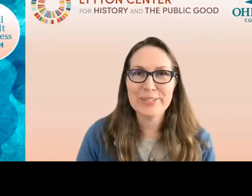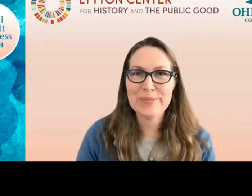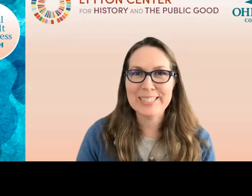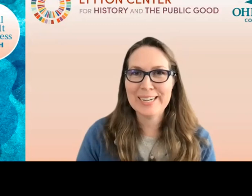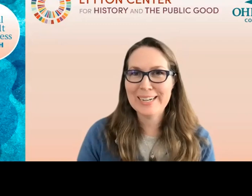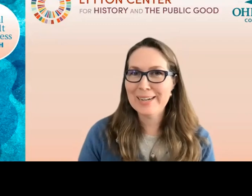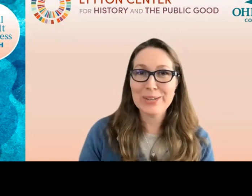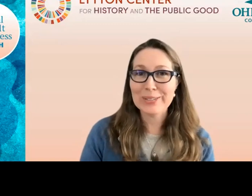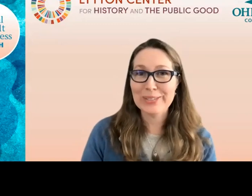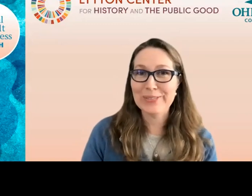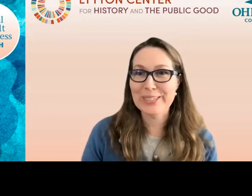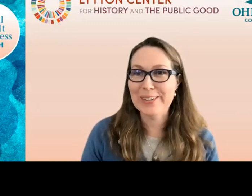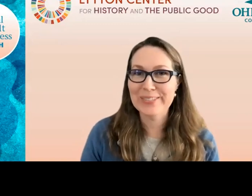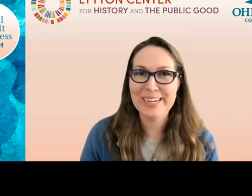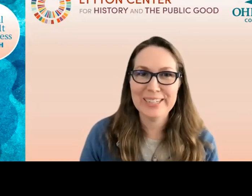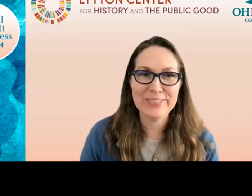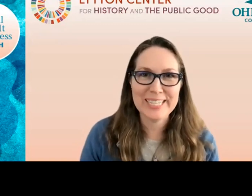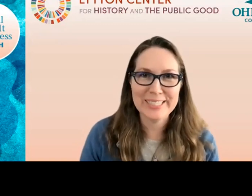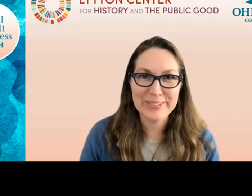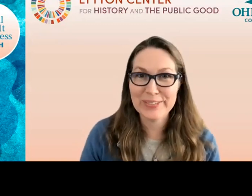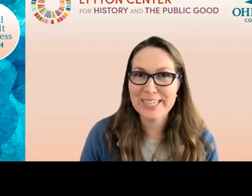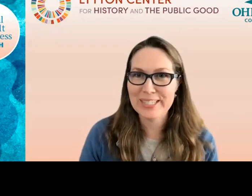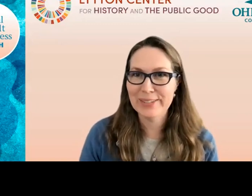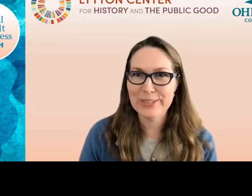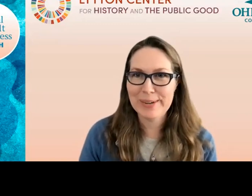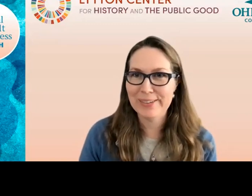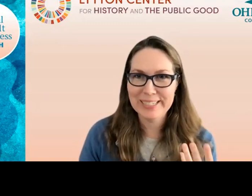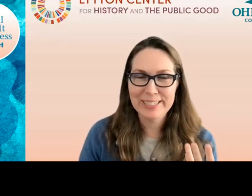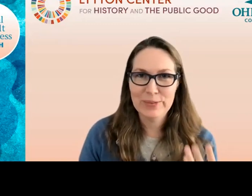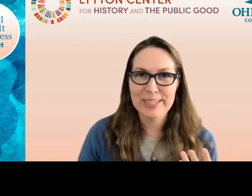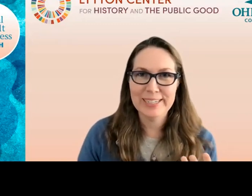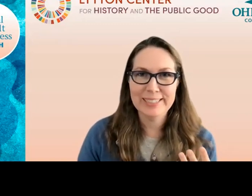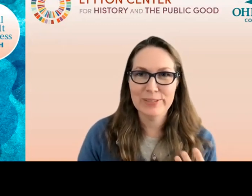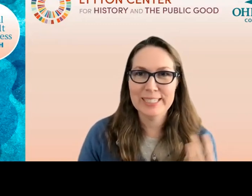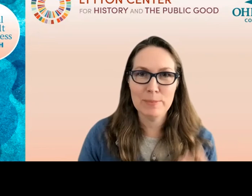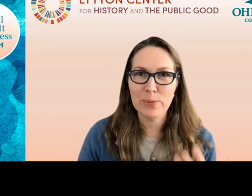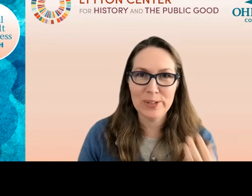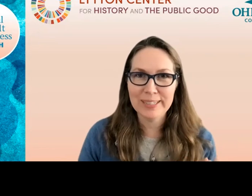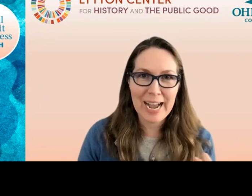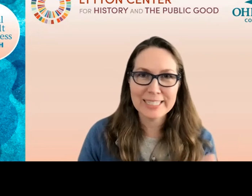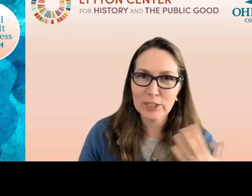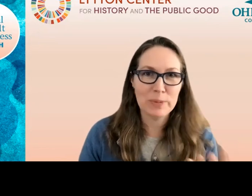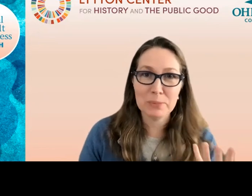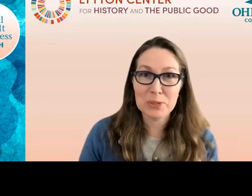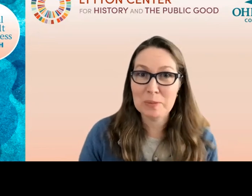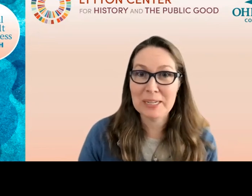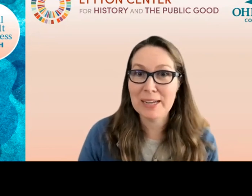Thank you so much. I am also looking forward to conversation. It was really interesting to learn about what a simple high touch, but presumably,